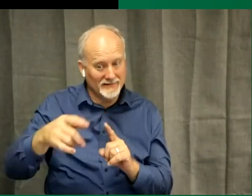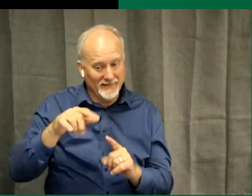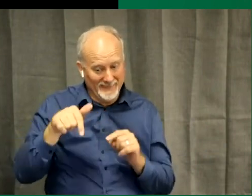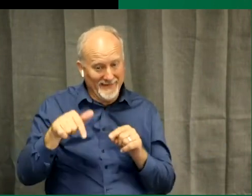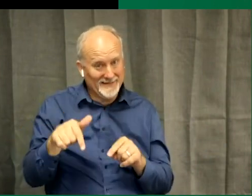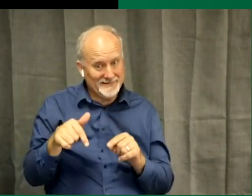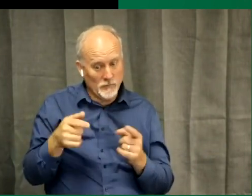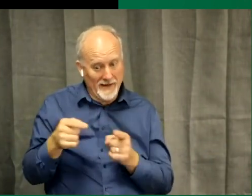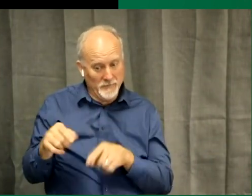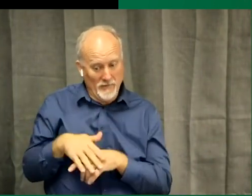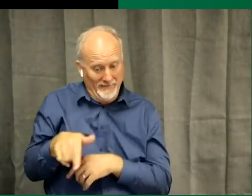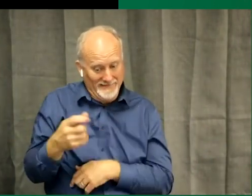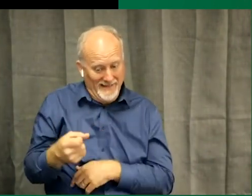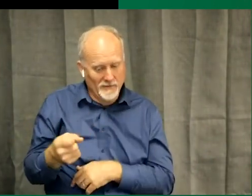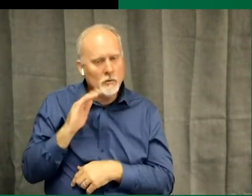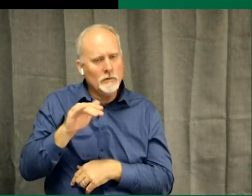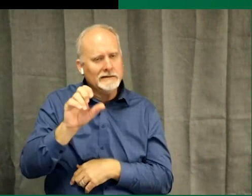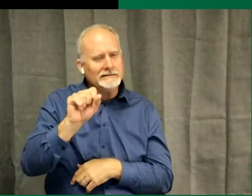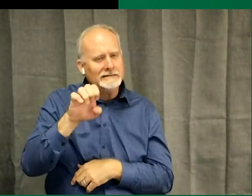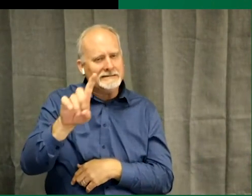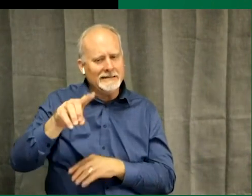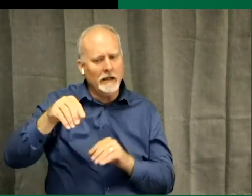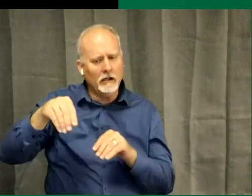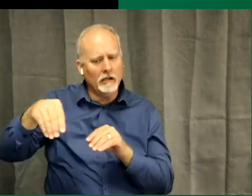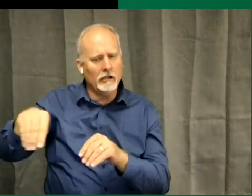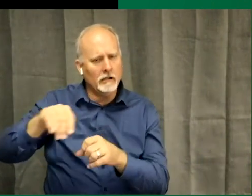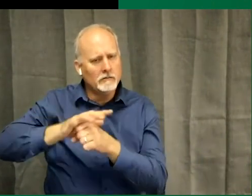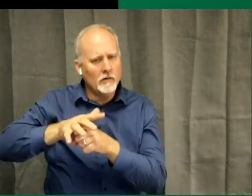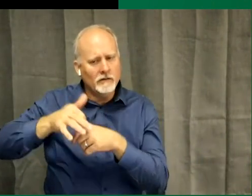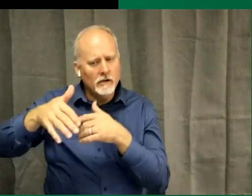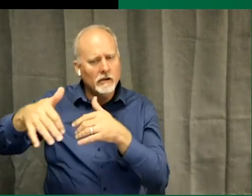uh basically the infections that happen on saturday will start to peak in two weeks and